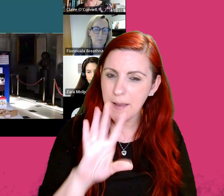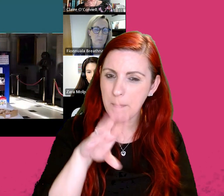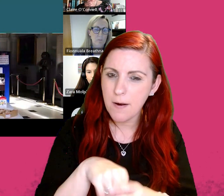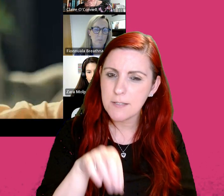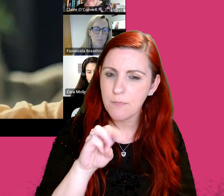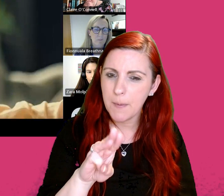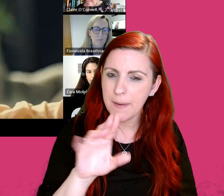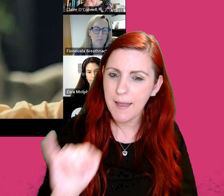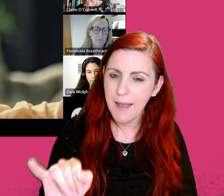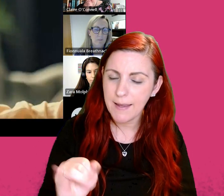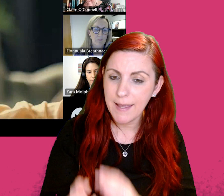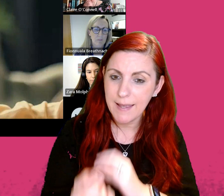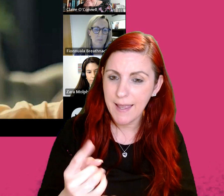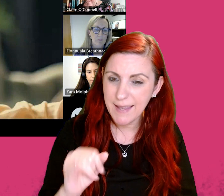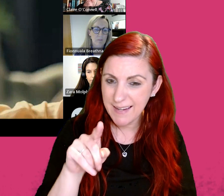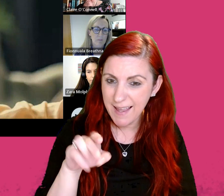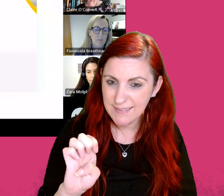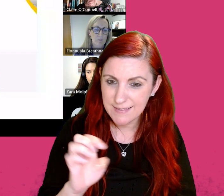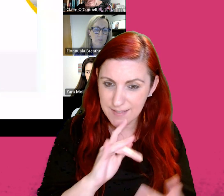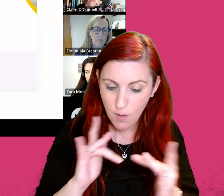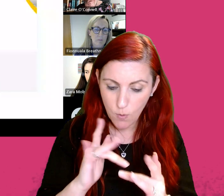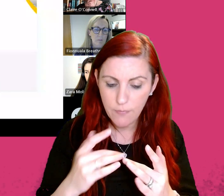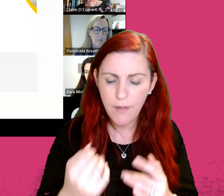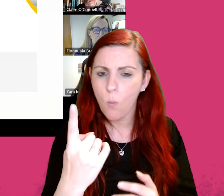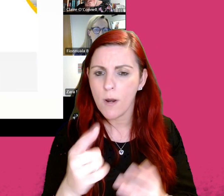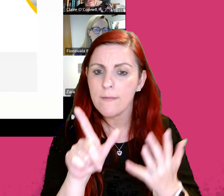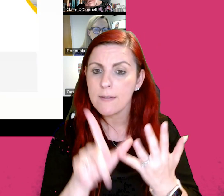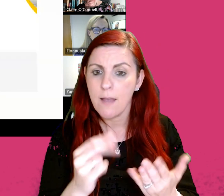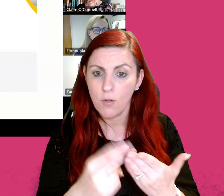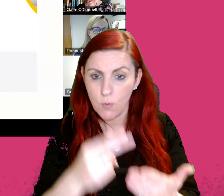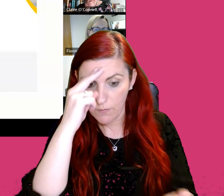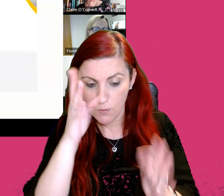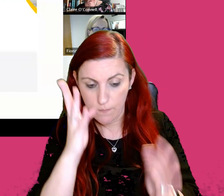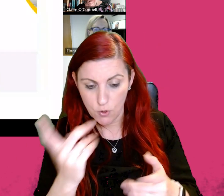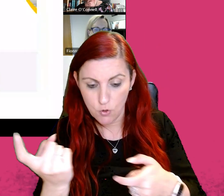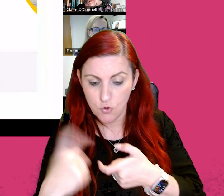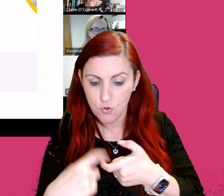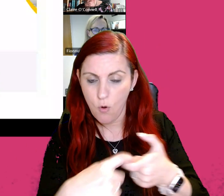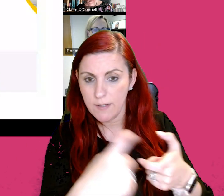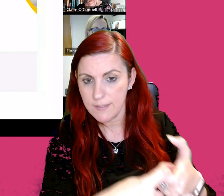it's one of seven universities that have joined um a 5 million euro Network funded by the hob